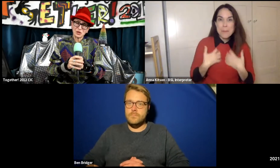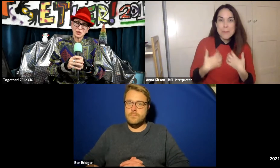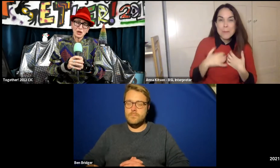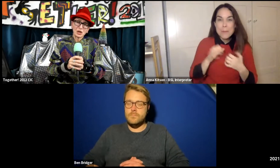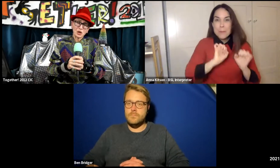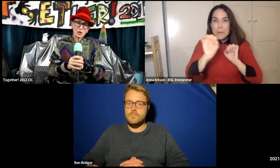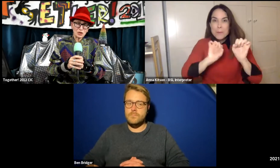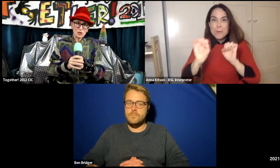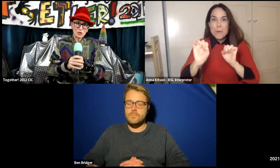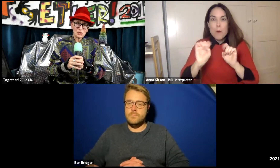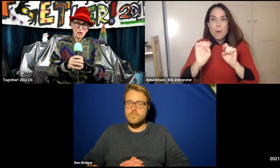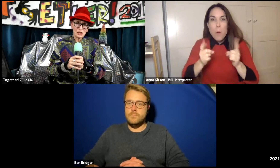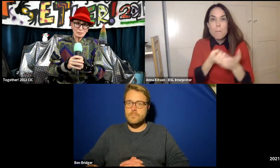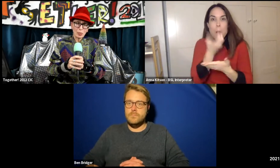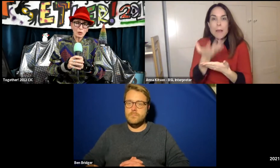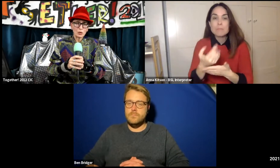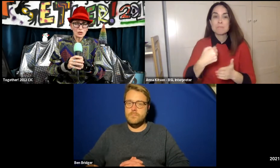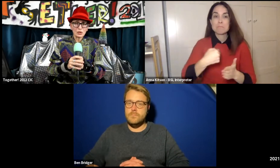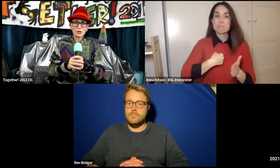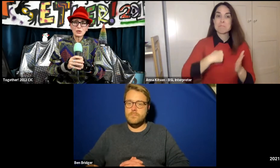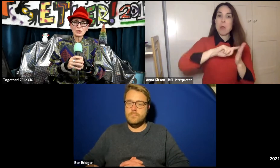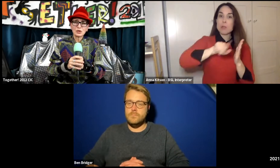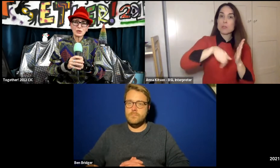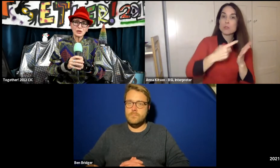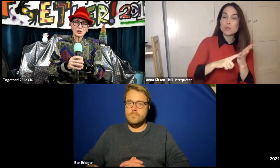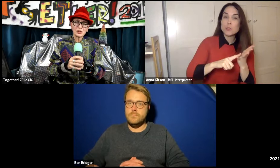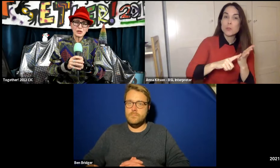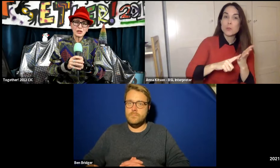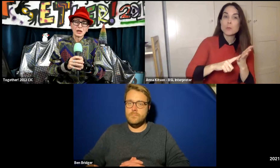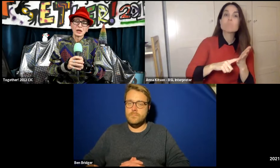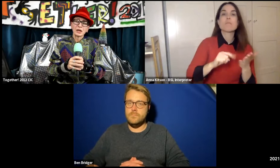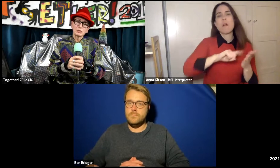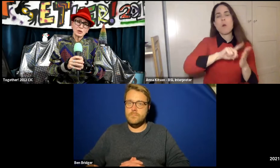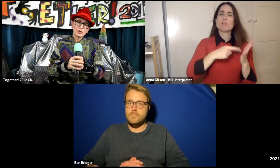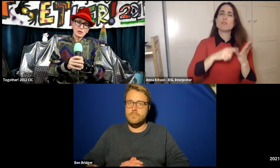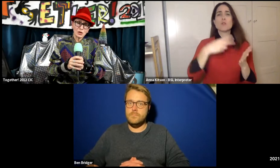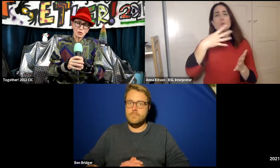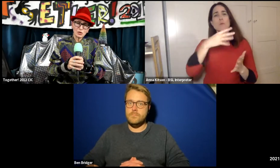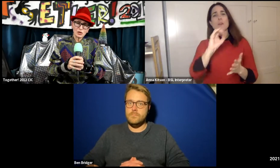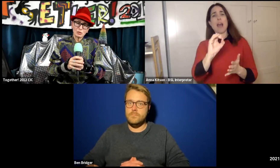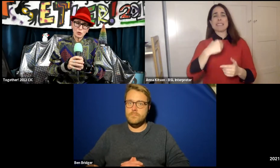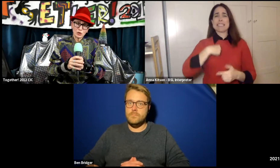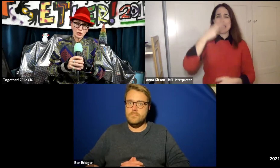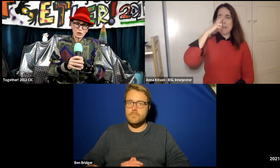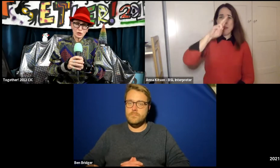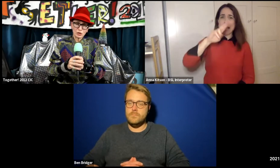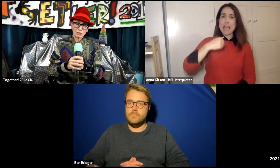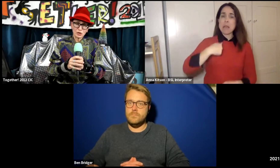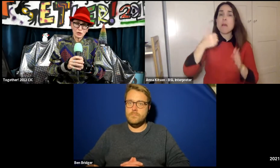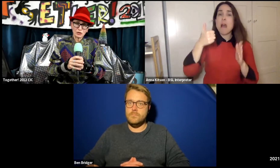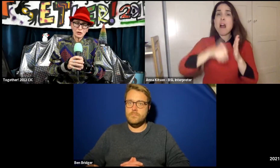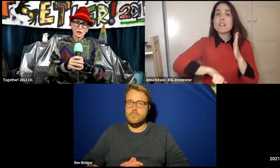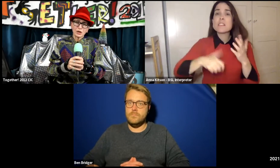evening, I'm Ju Gosling, also known as Ju90, I'm going to start with audio description.